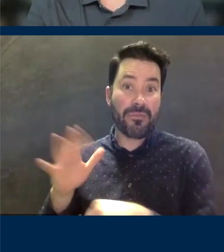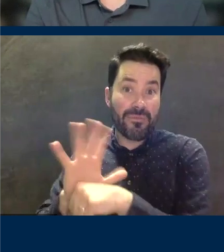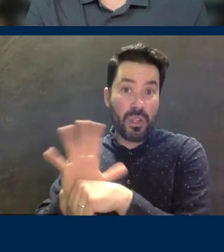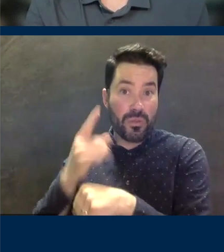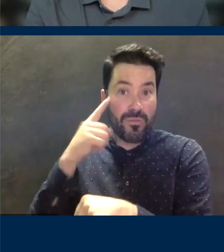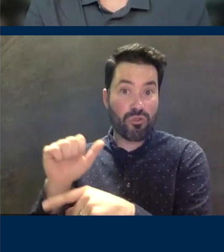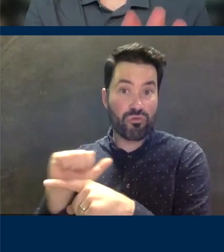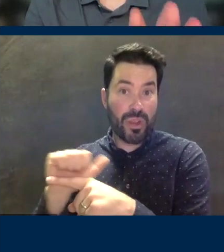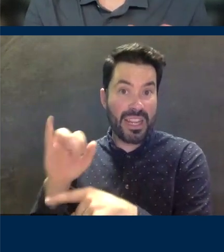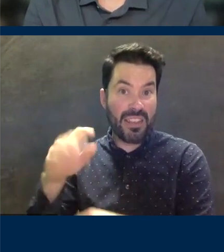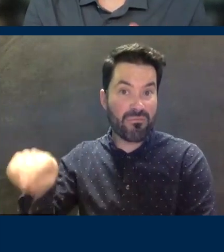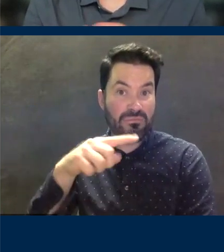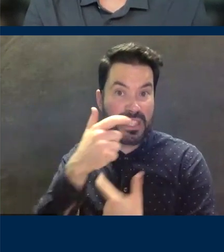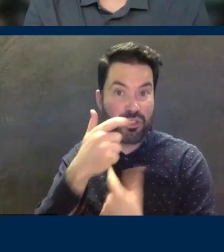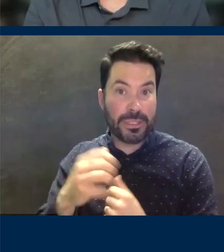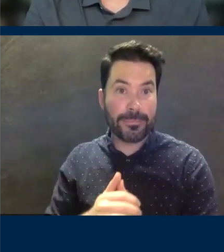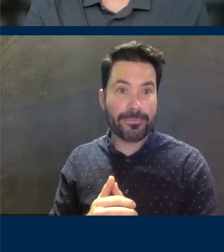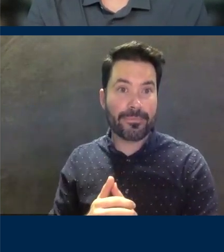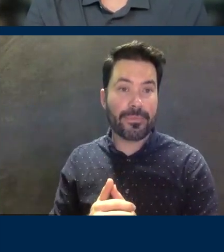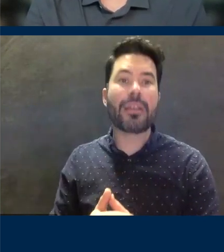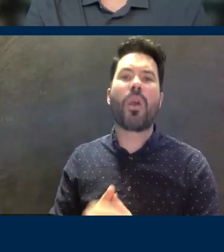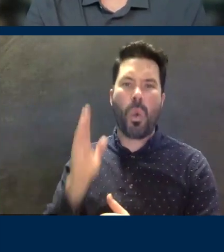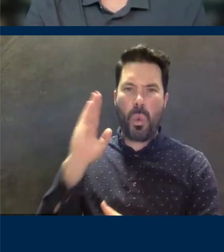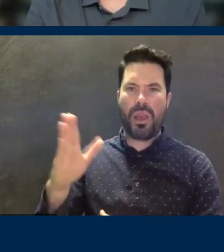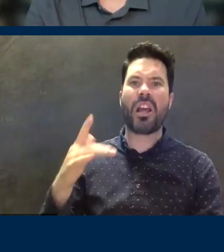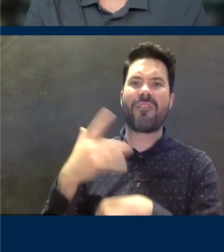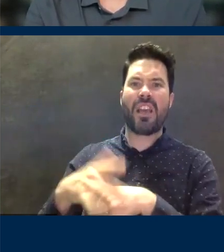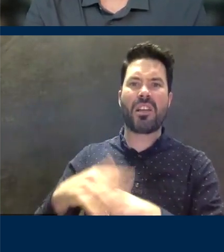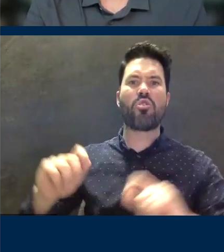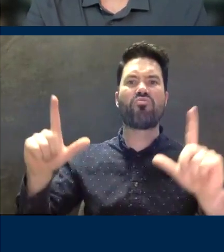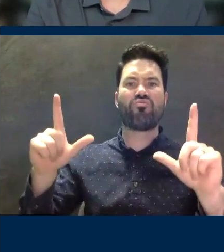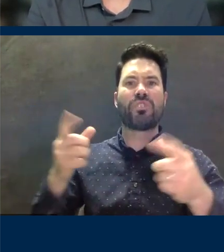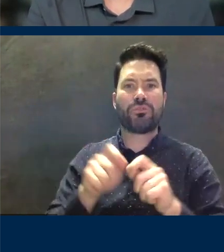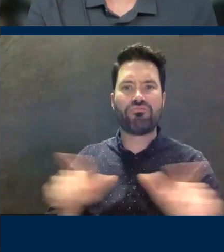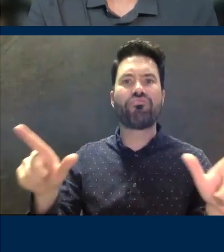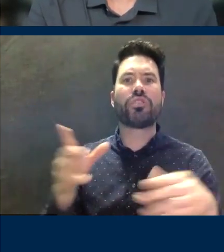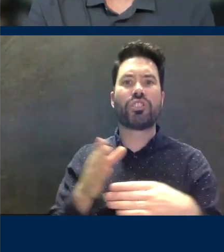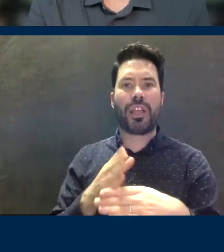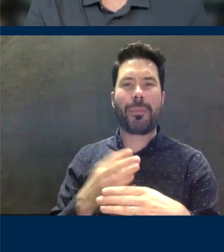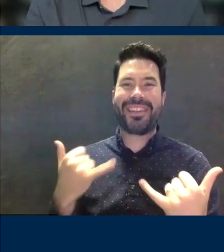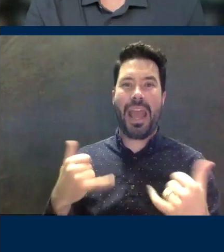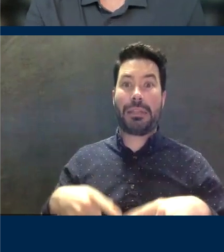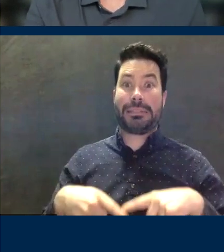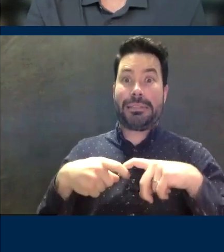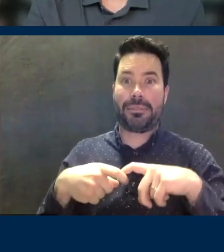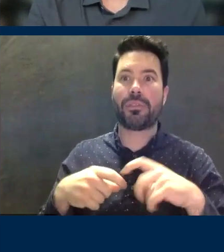I'm going to have this available to share and I'm gonna stop here so we can have opportunities for questions and answers.